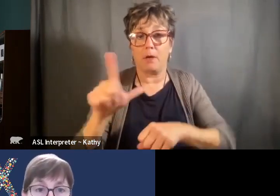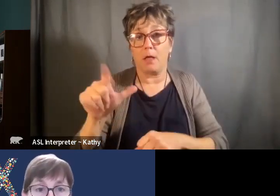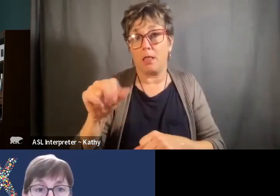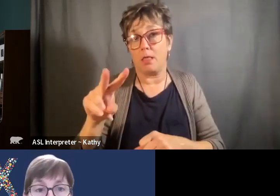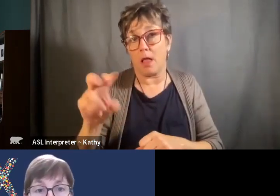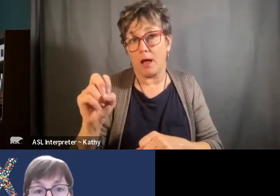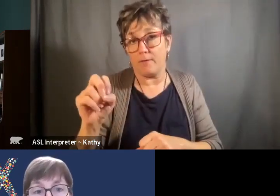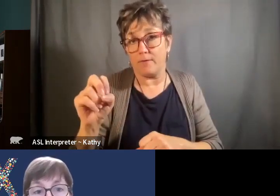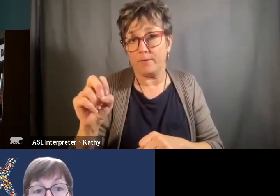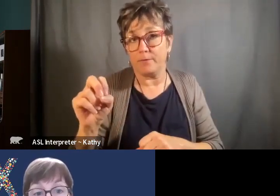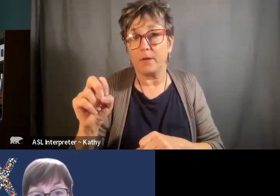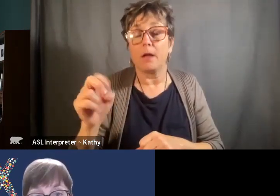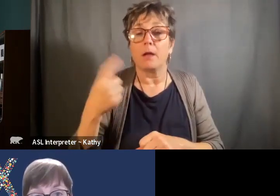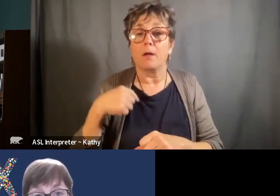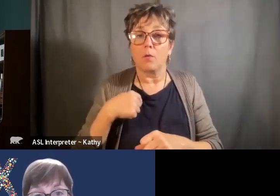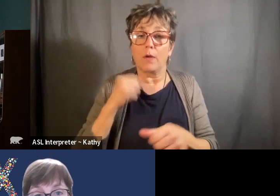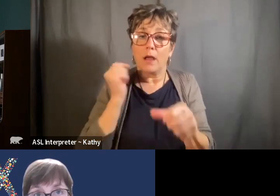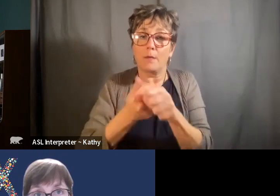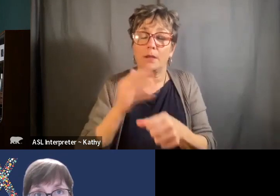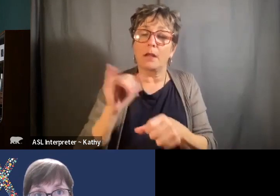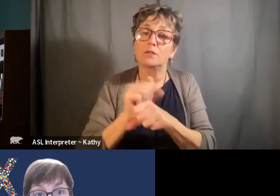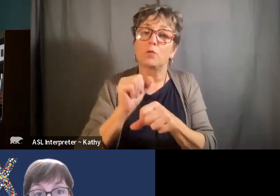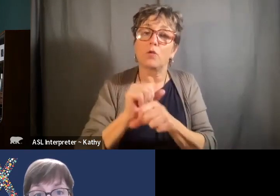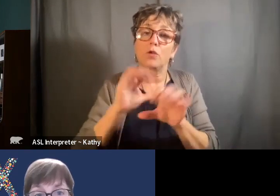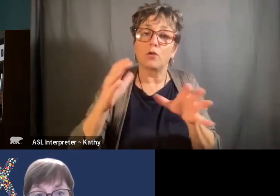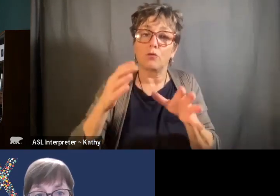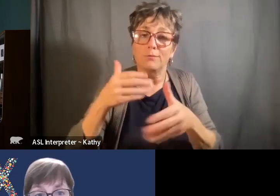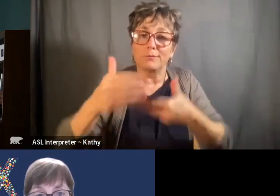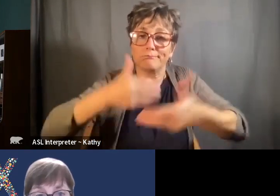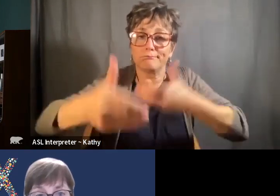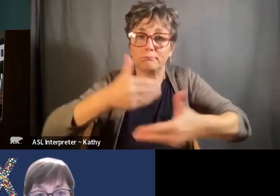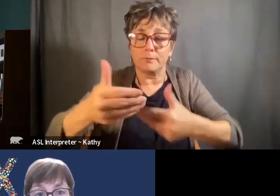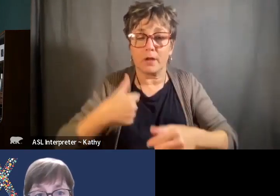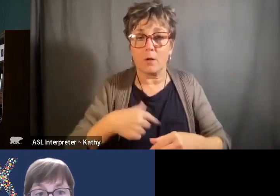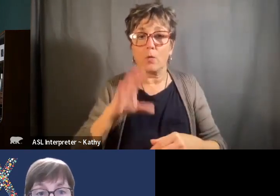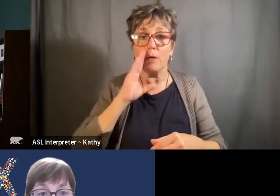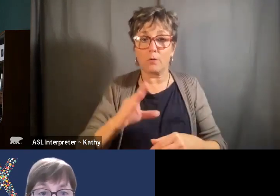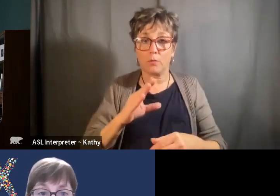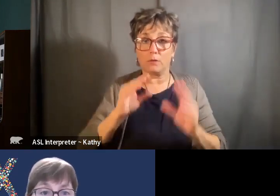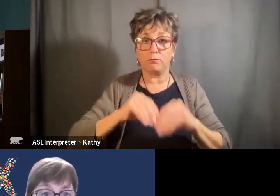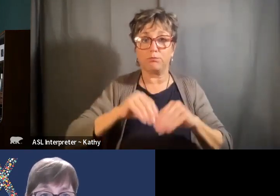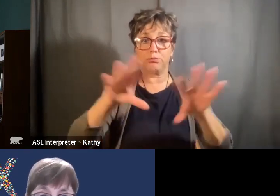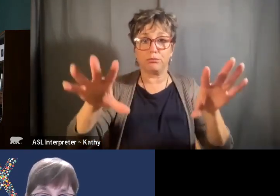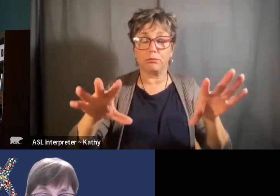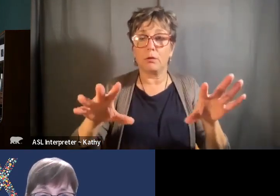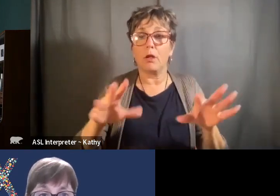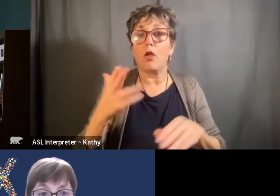them so we will be releasing uh 13 new surveys associated with neurodevelopmental disorders